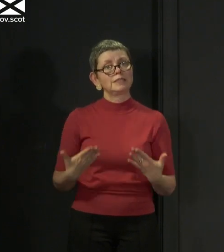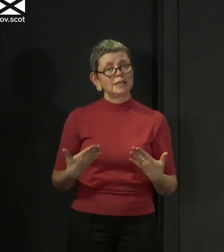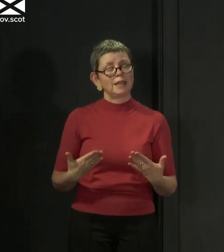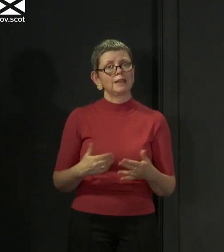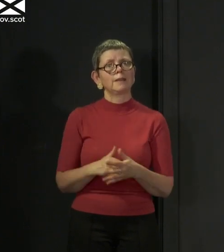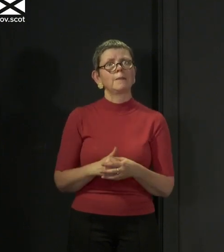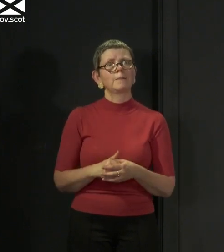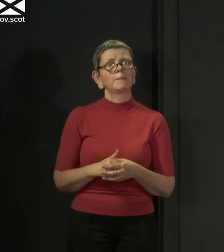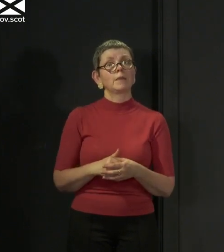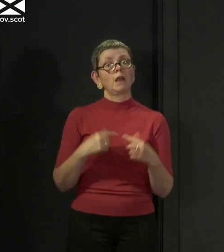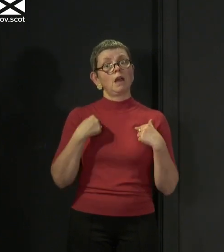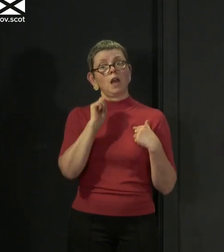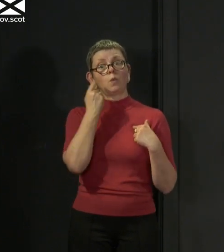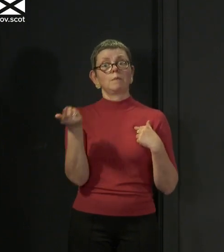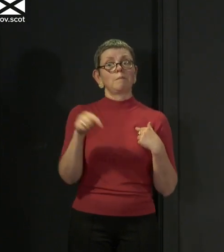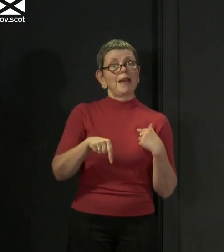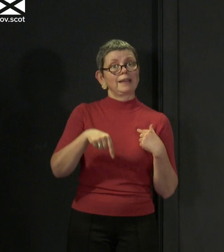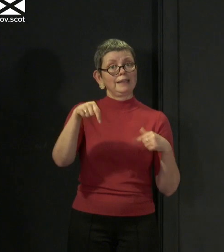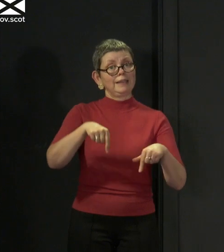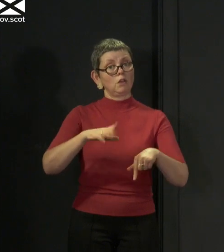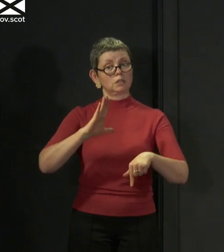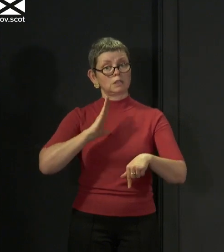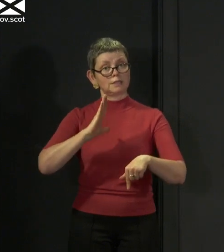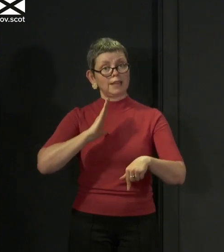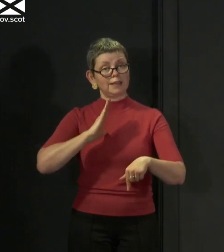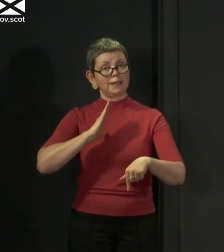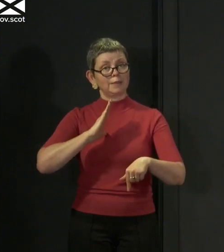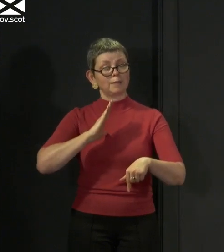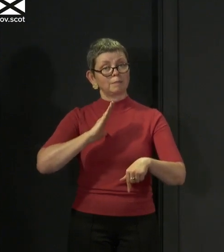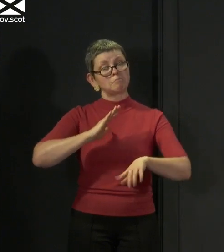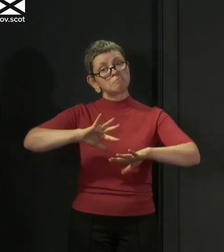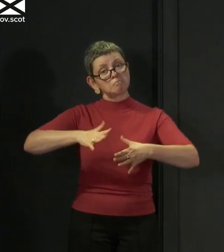I will be back here with you on Sunday. The provisional time for our briefing on Sunday